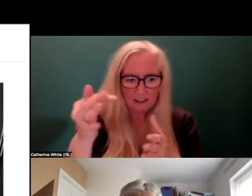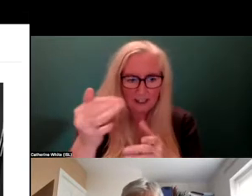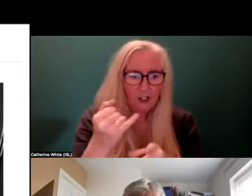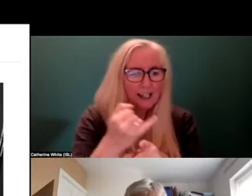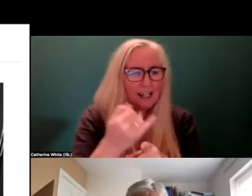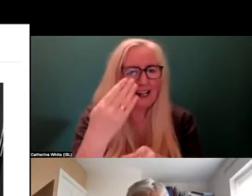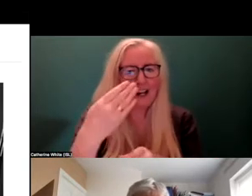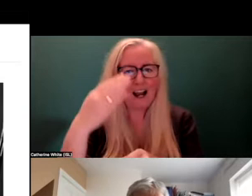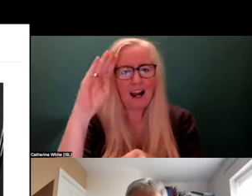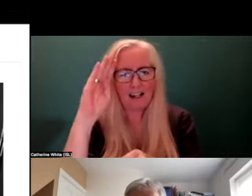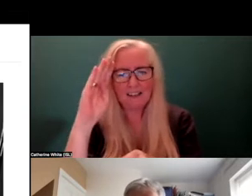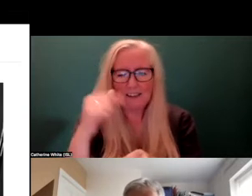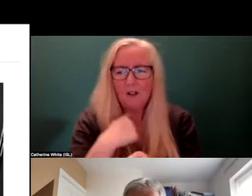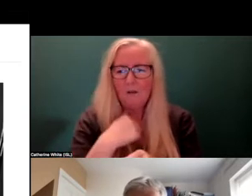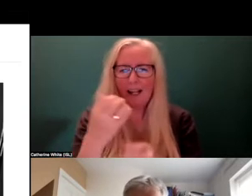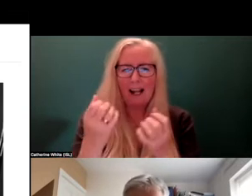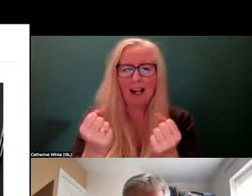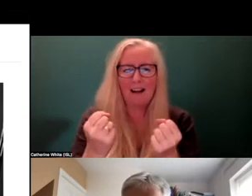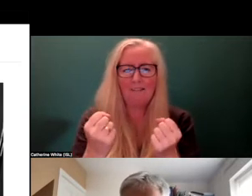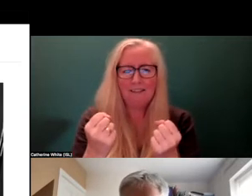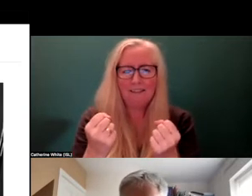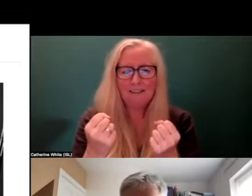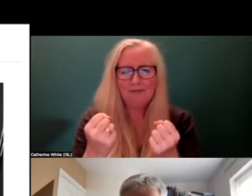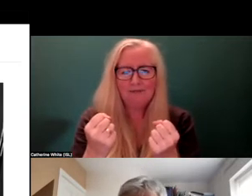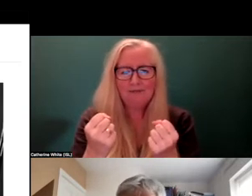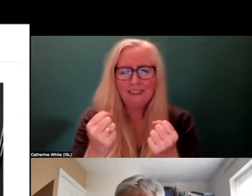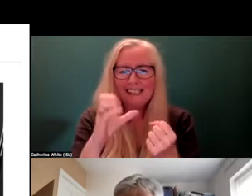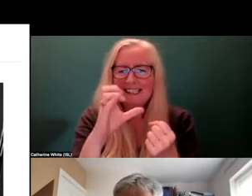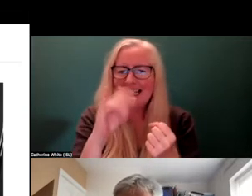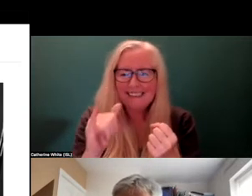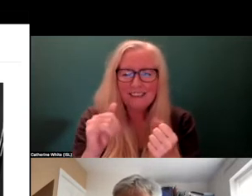We now have loads of city initiatives, smart cities, creative cities, green cities,